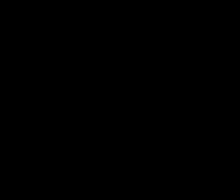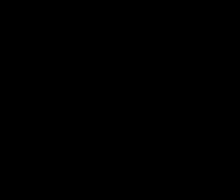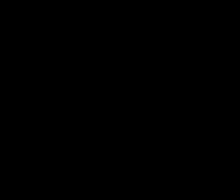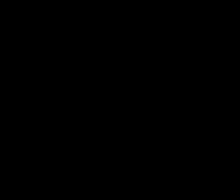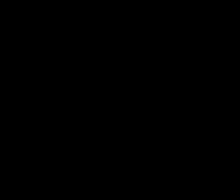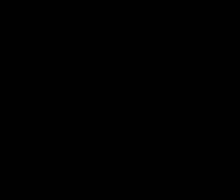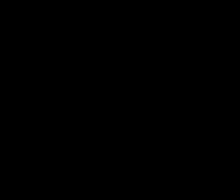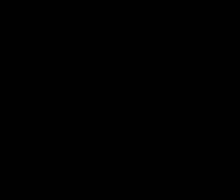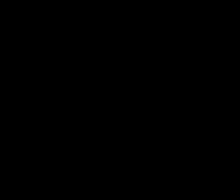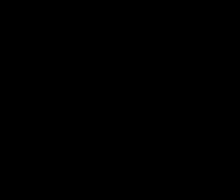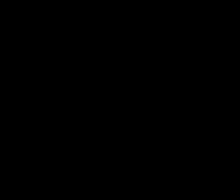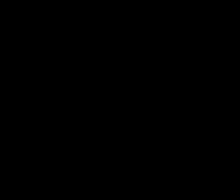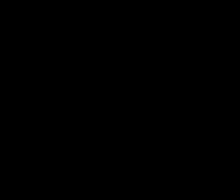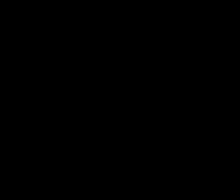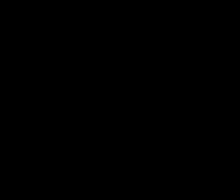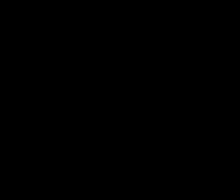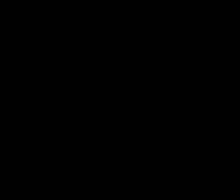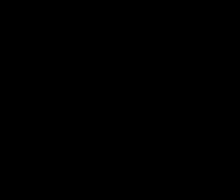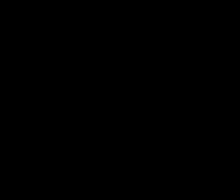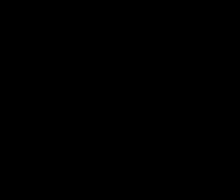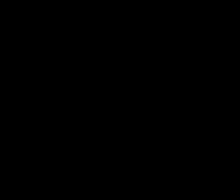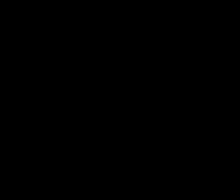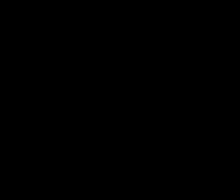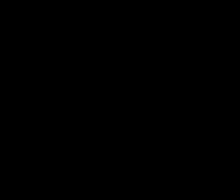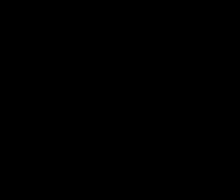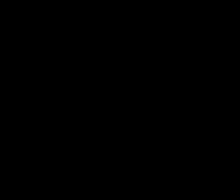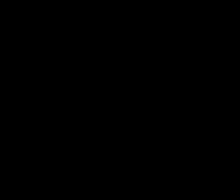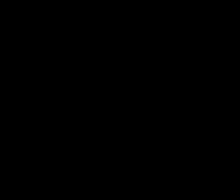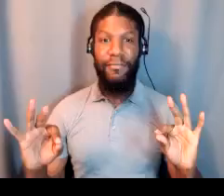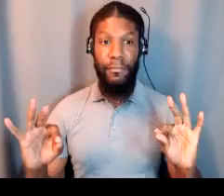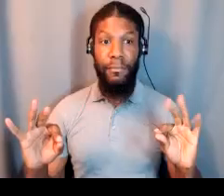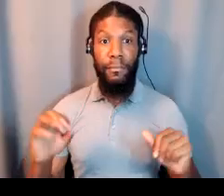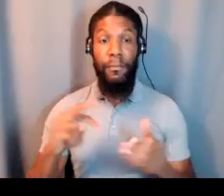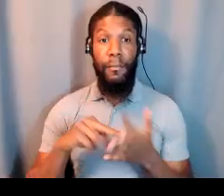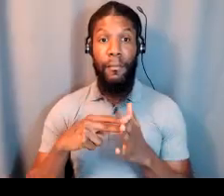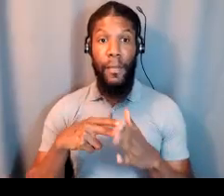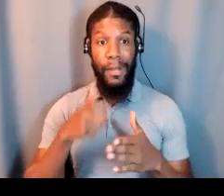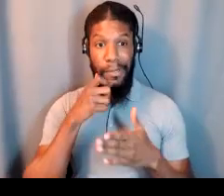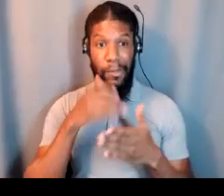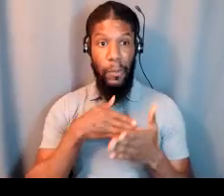necessarily function structurally, so antiracism isn t just something people can do on a personal basis (although it can be):